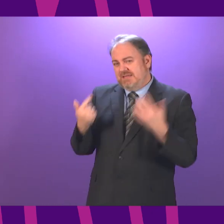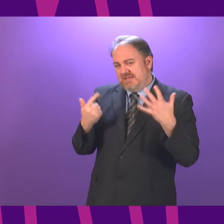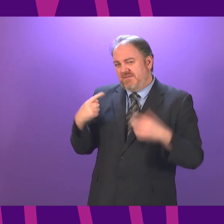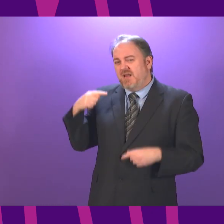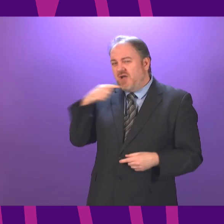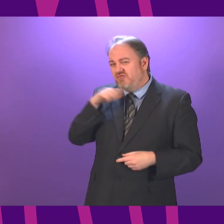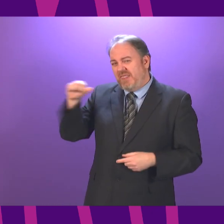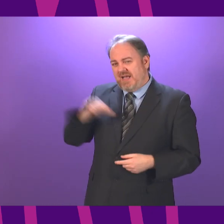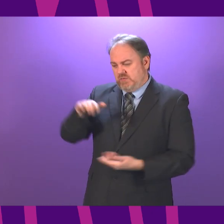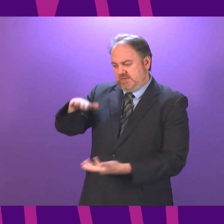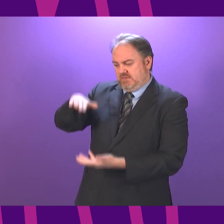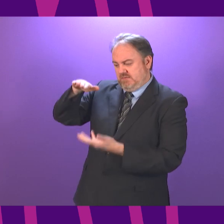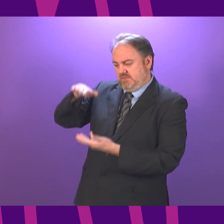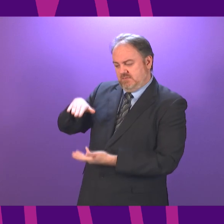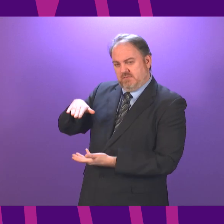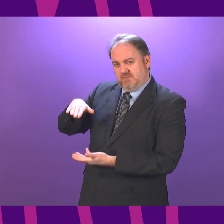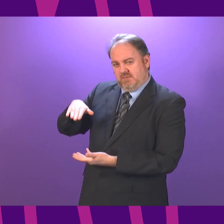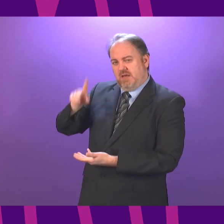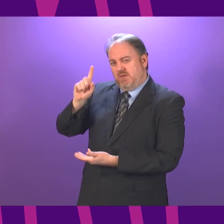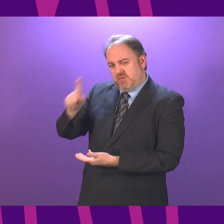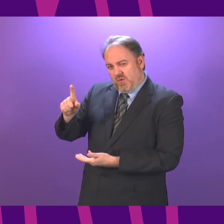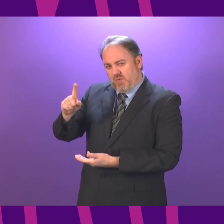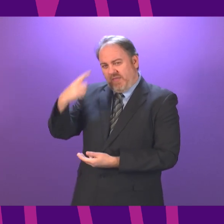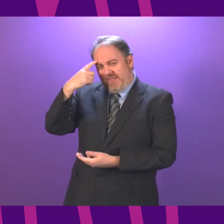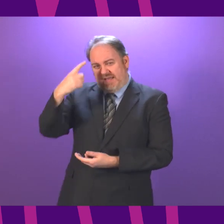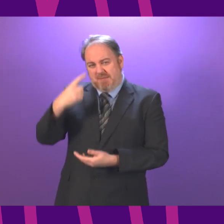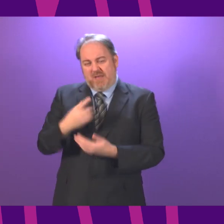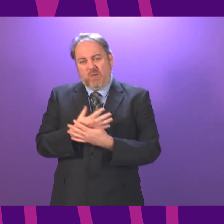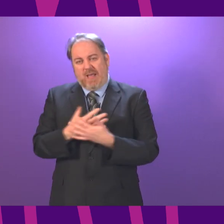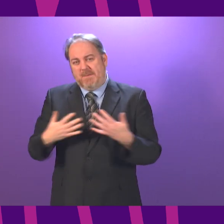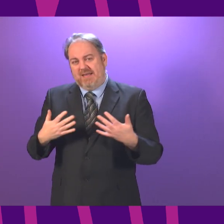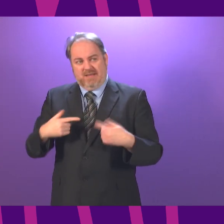given that we are getting our proportionate population-based share, the UK Government,